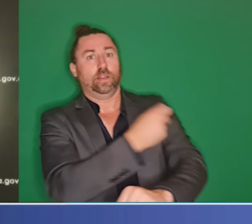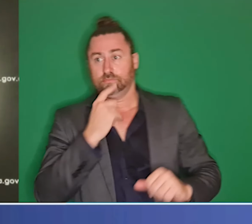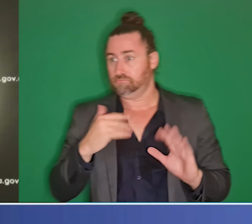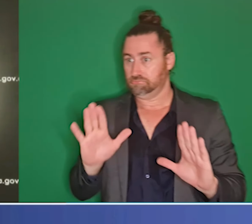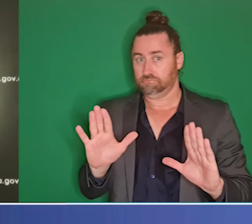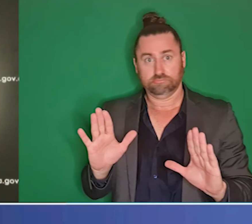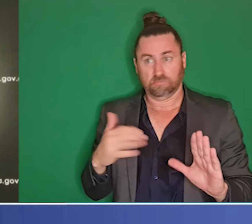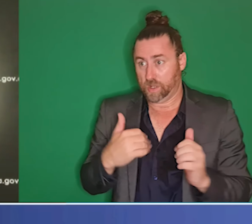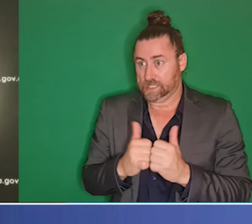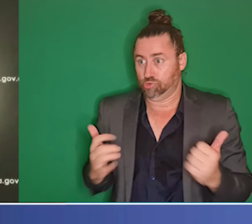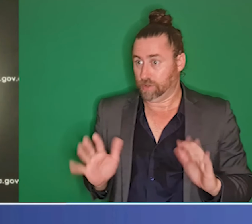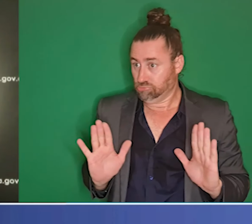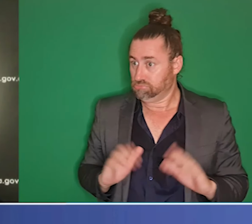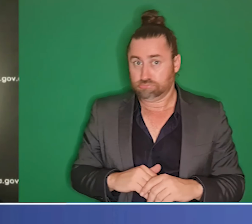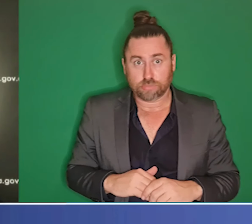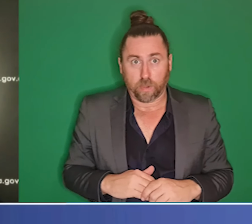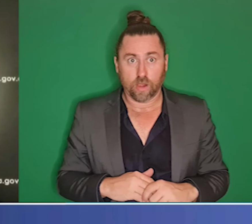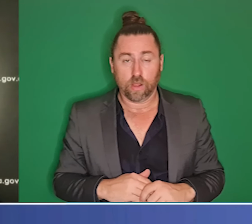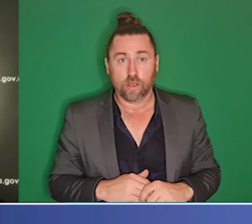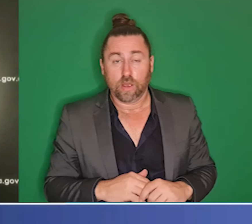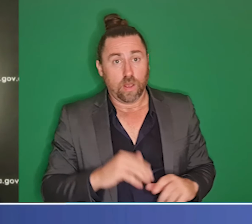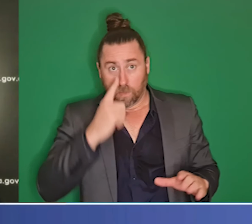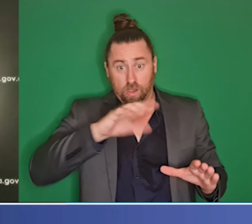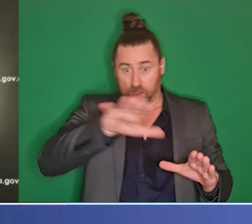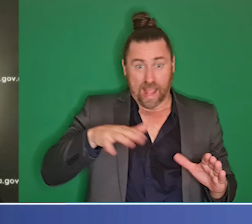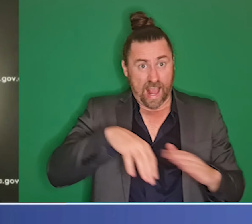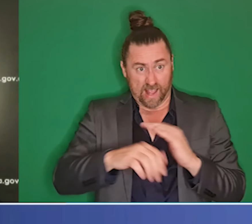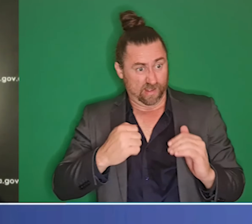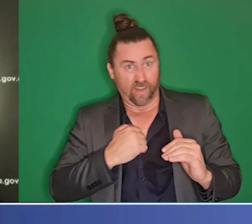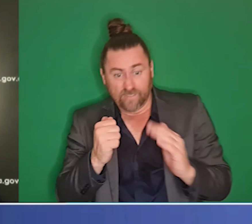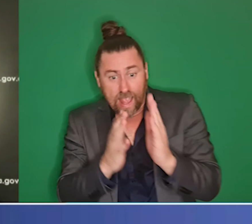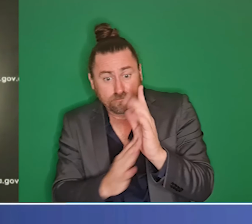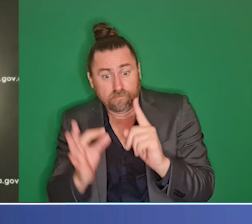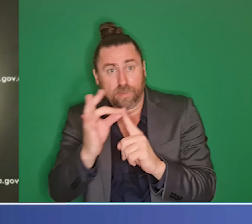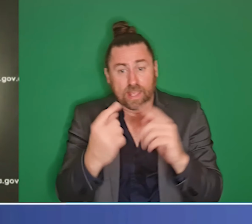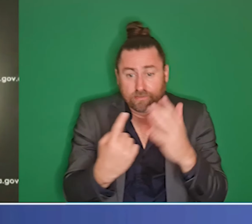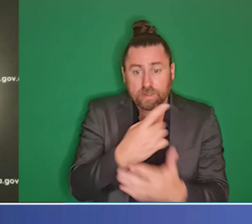Whether it's people within our own movement, I disagree.